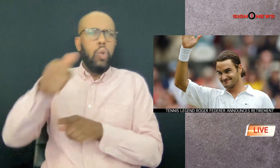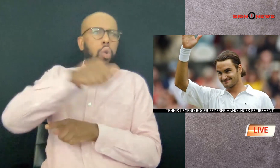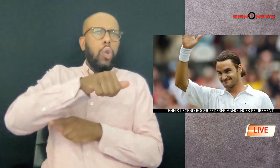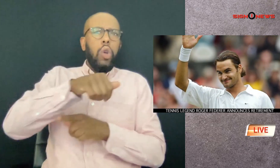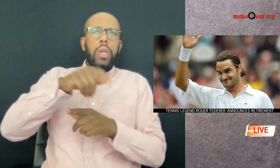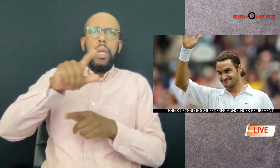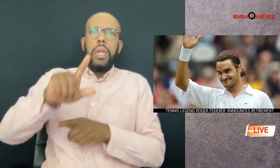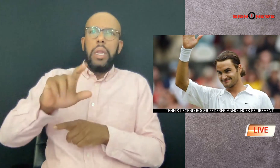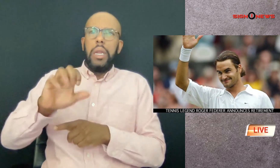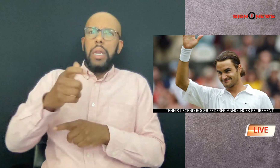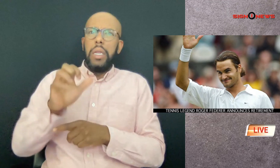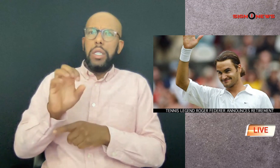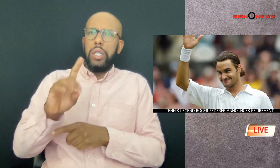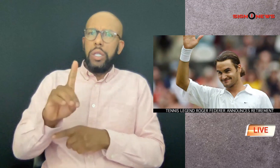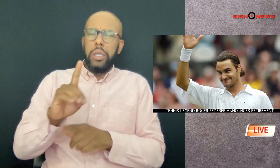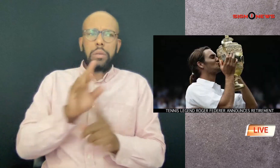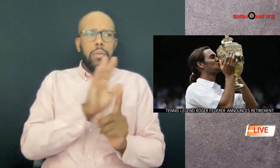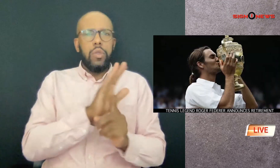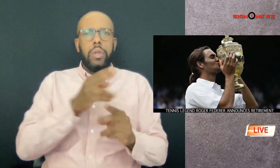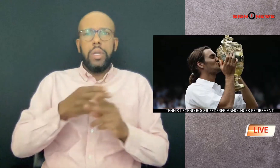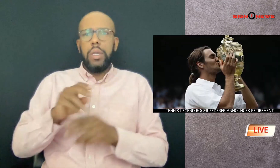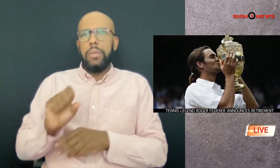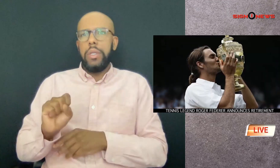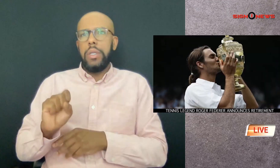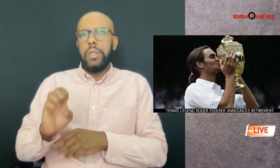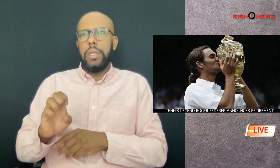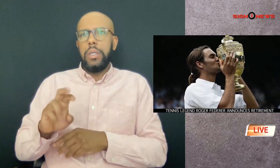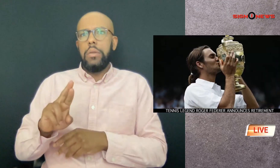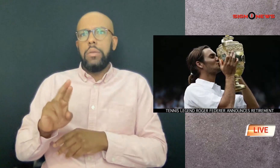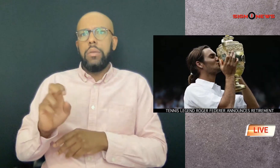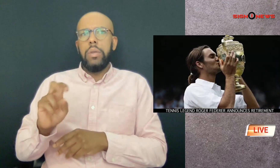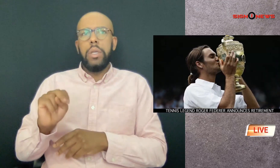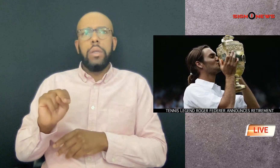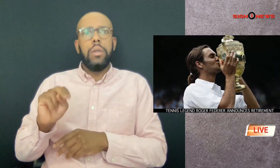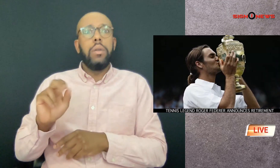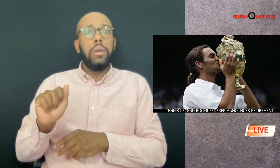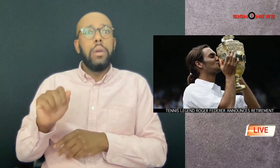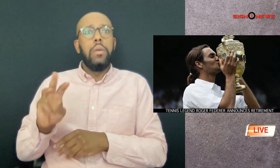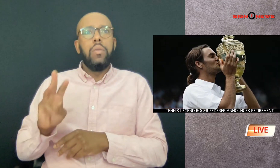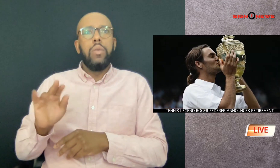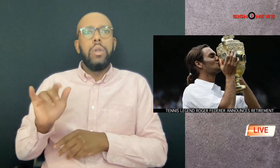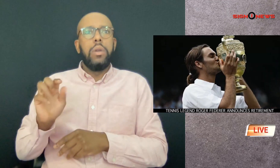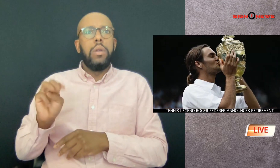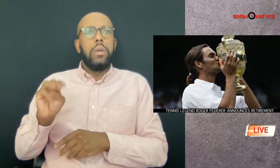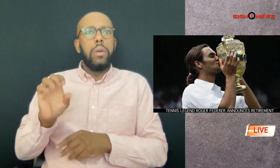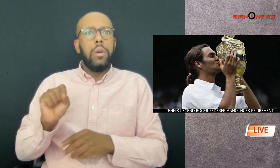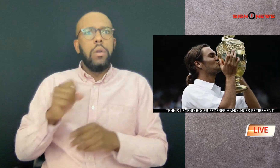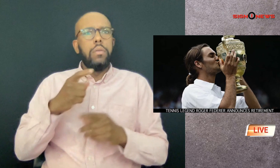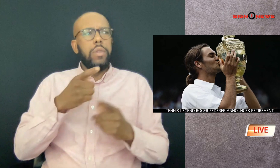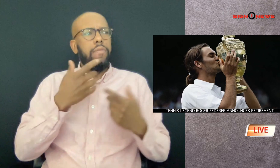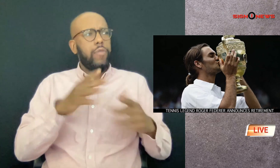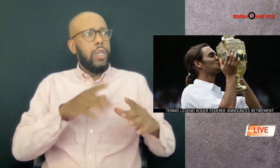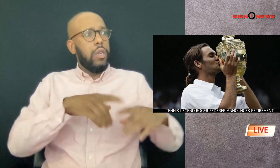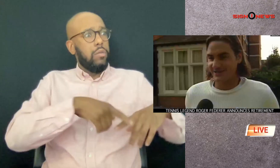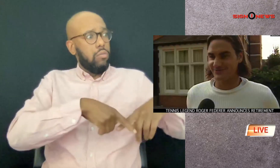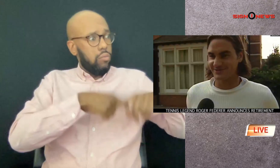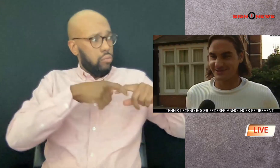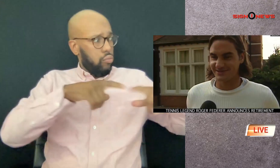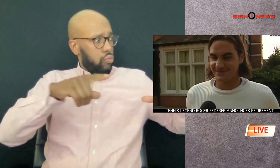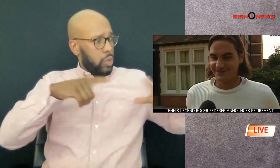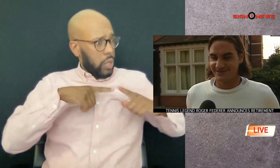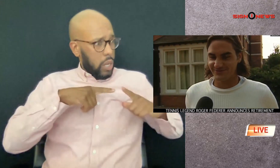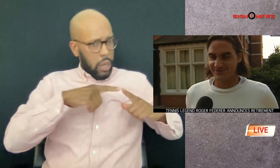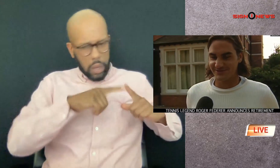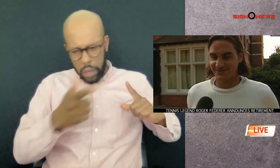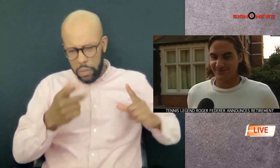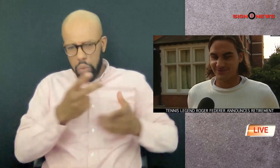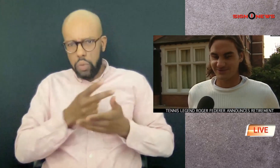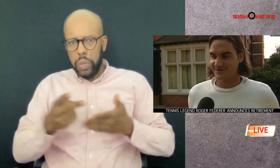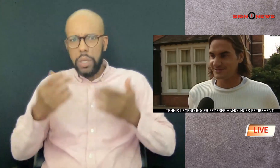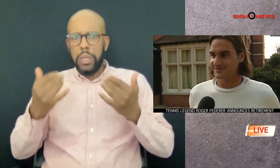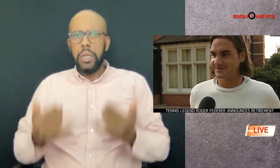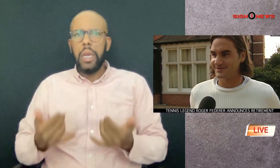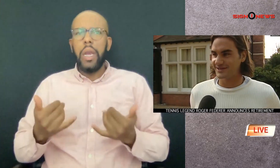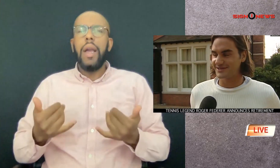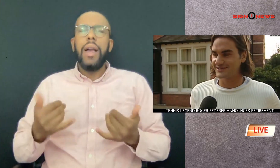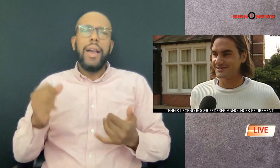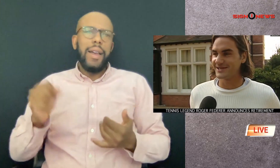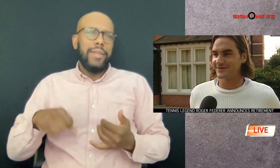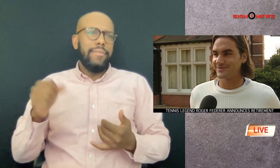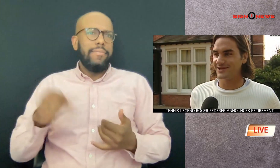his retirement less than two weeks after another legend Serena Williams bid farewell to the game